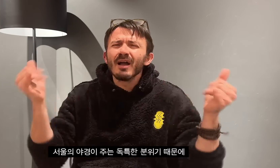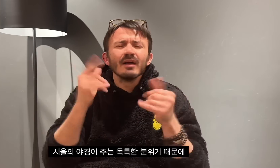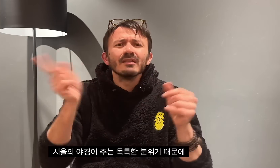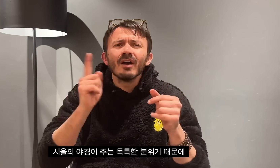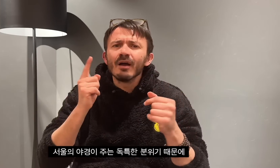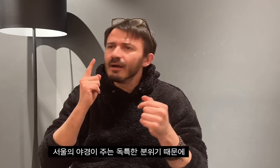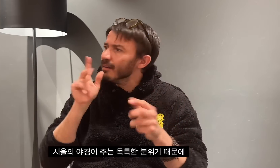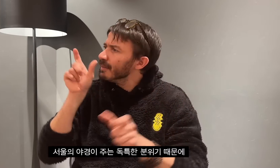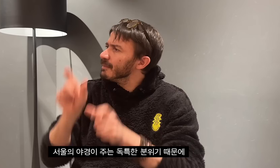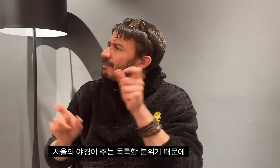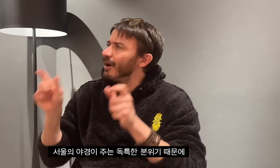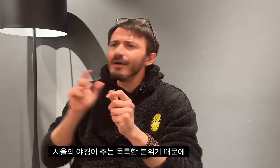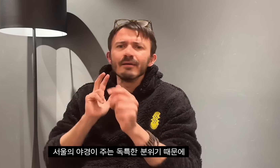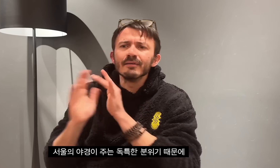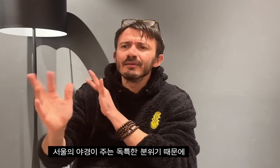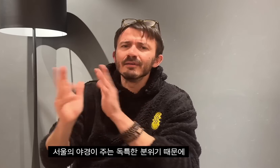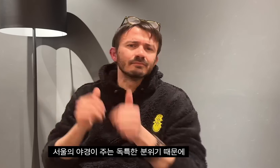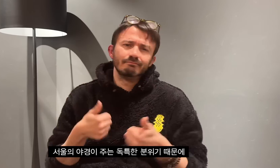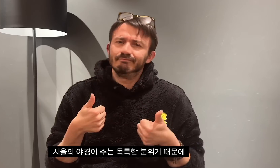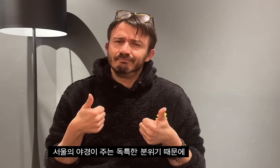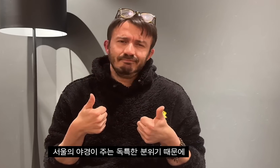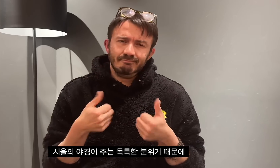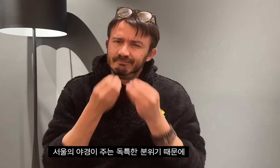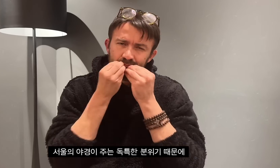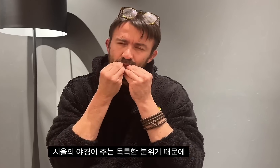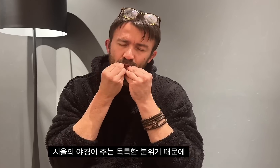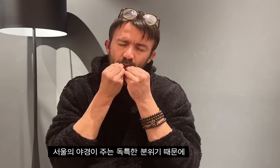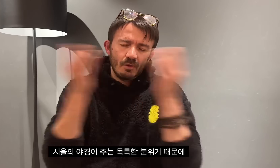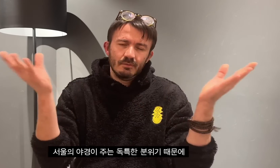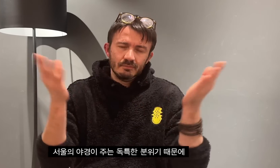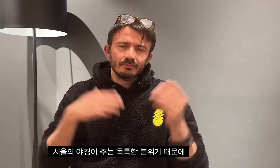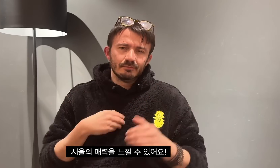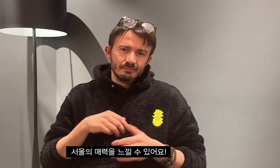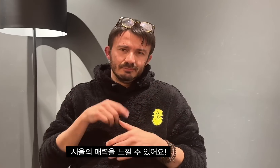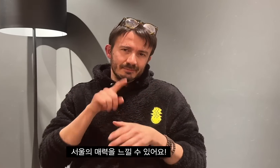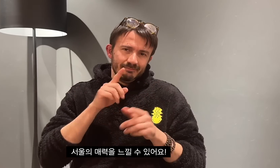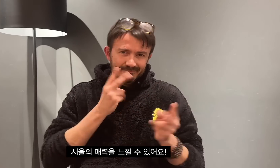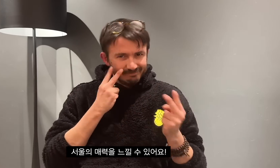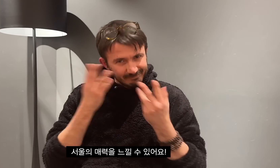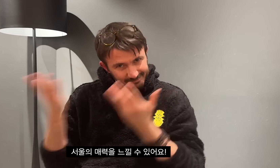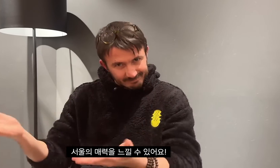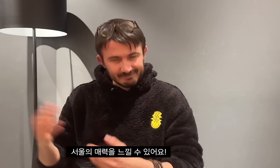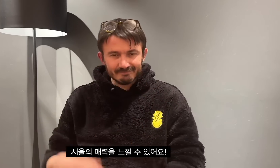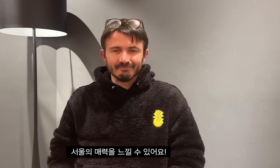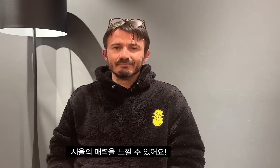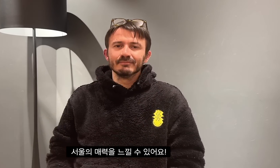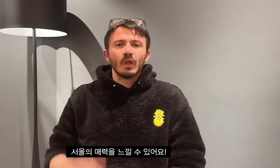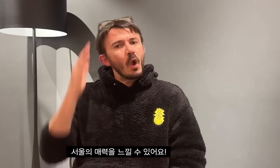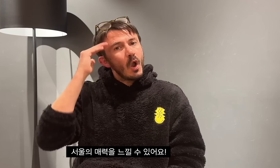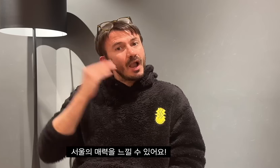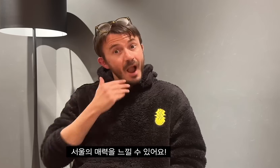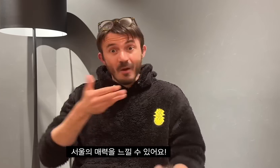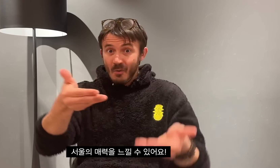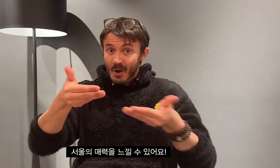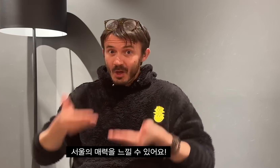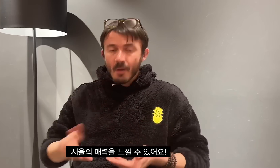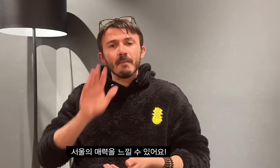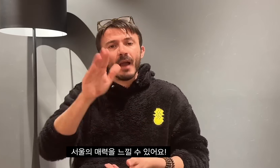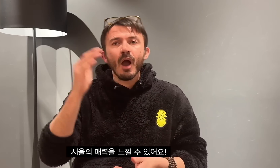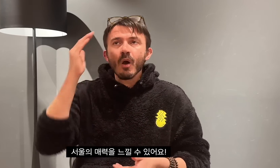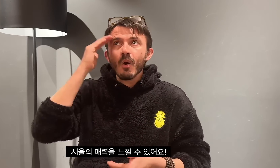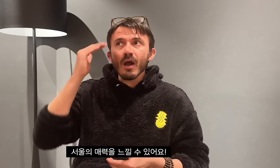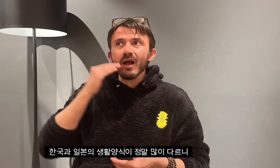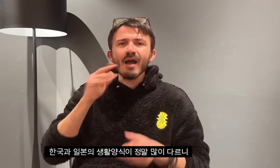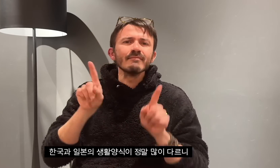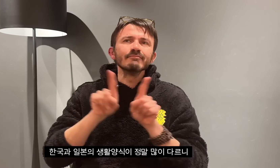You can feel the charm of Seoul because of the unique atmosphere of the night view of Seoul!